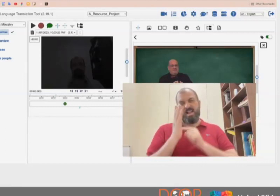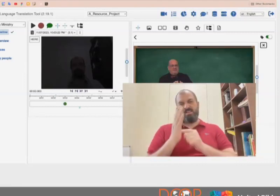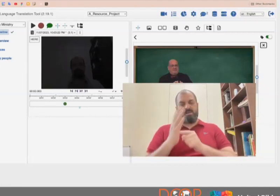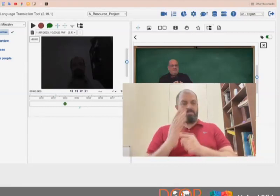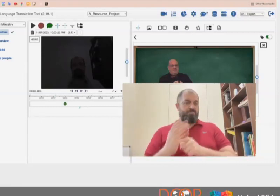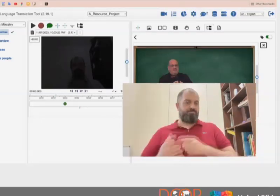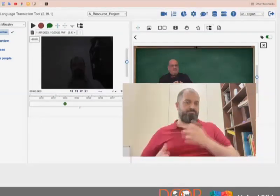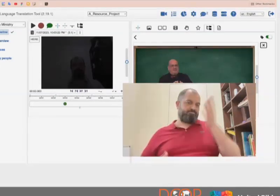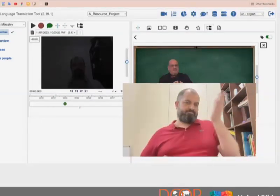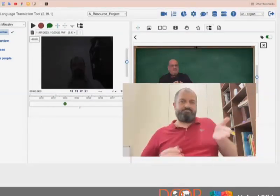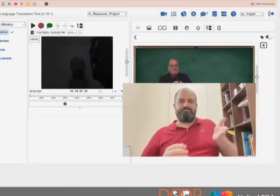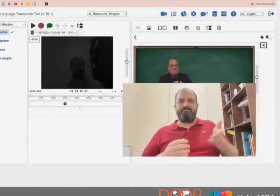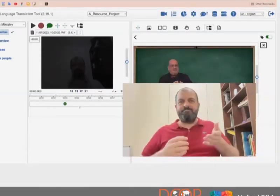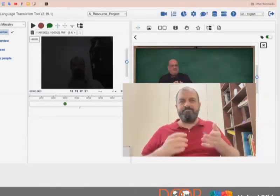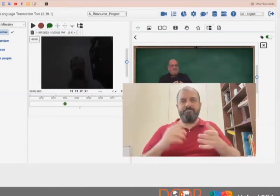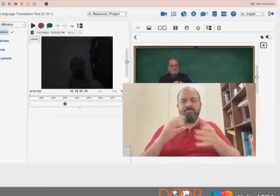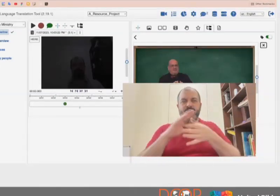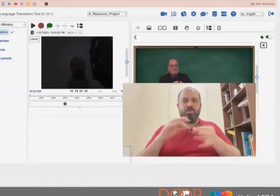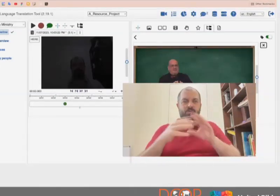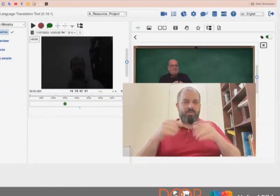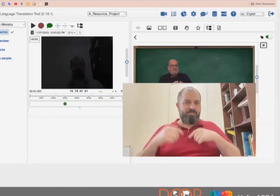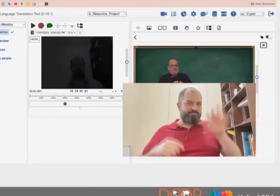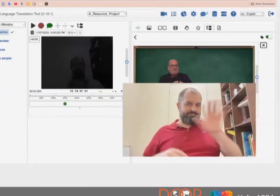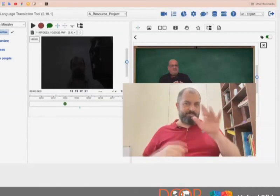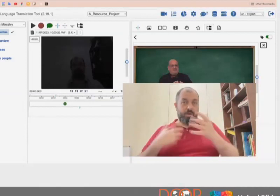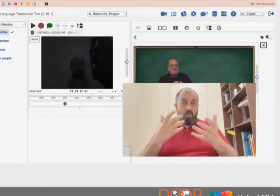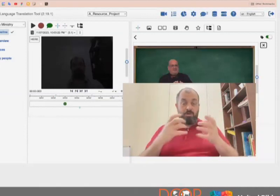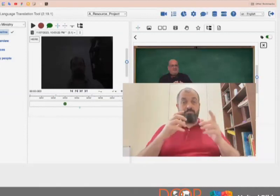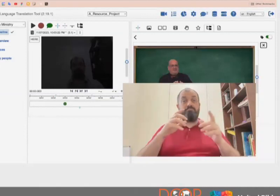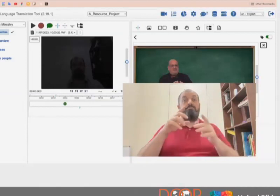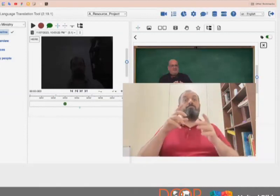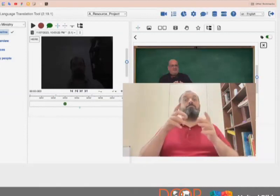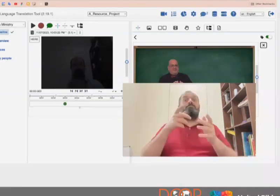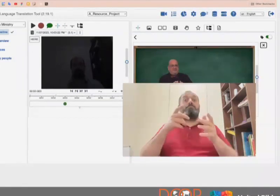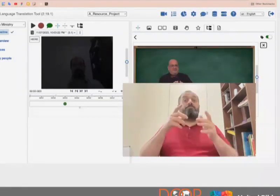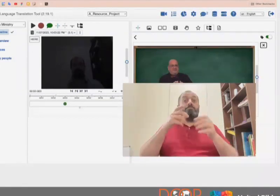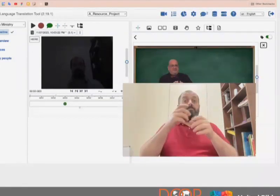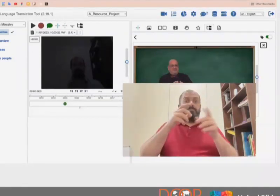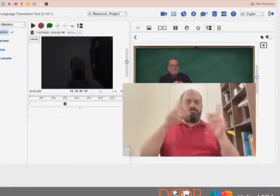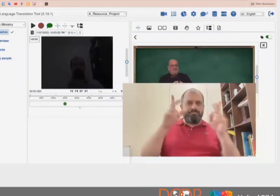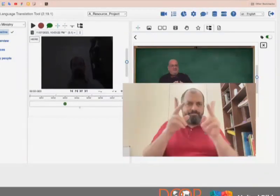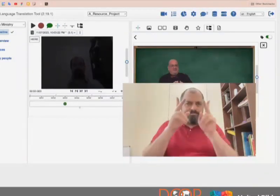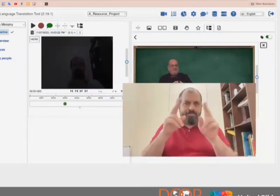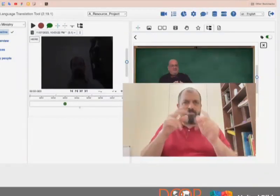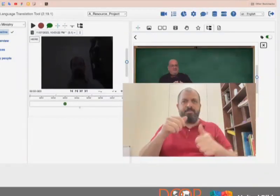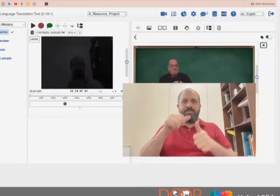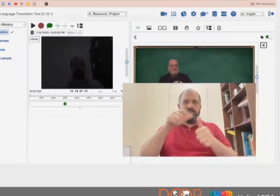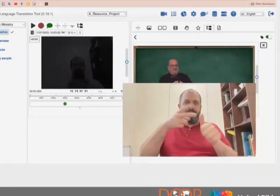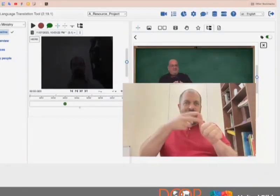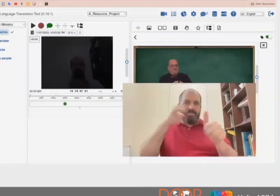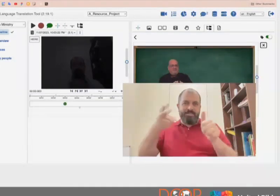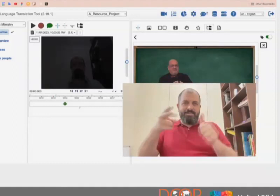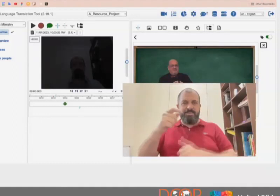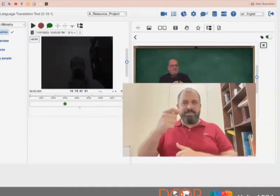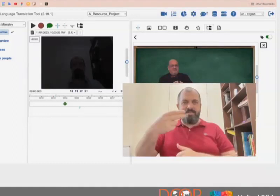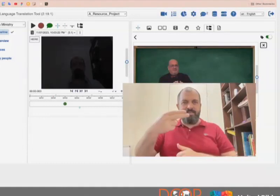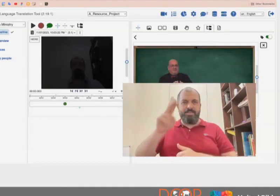So I'm going to give you an example of what that kind of processing of that video text needs to be coming in.